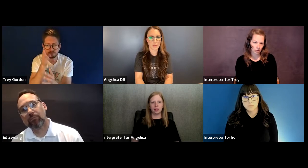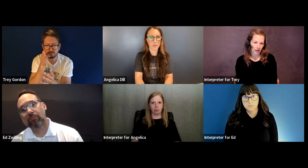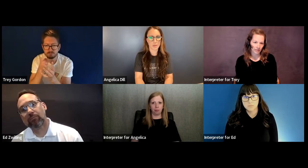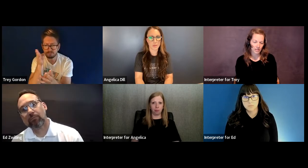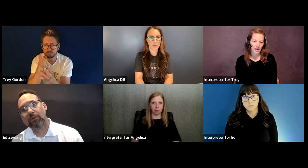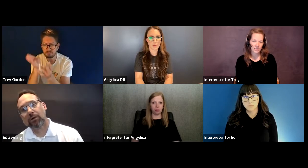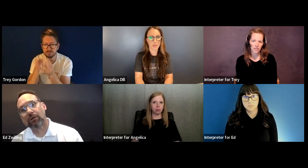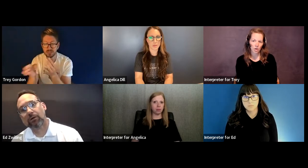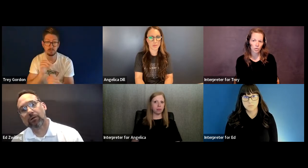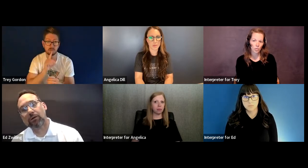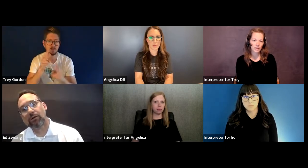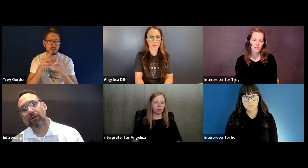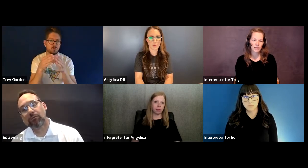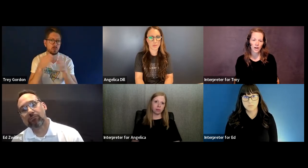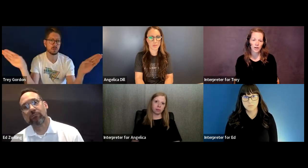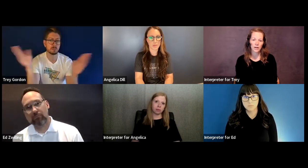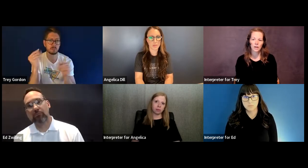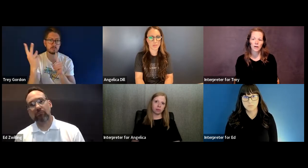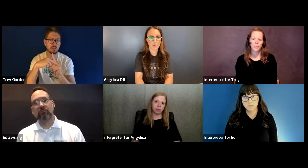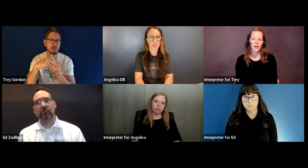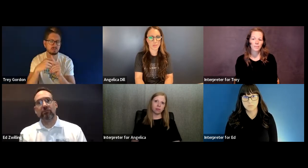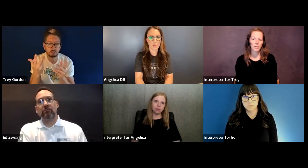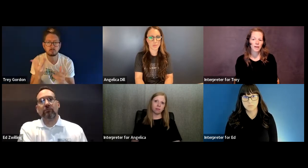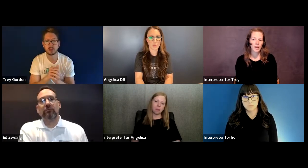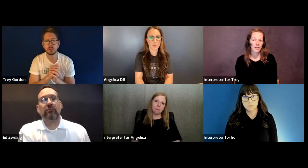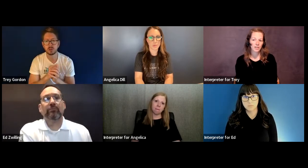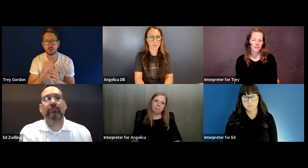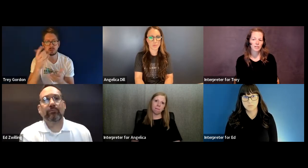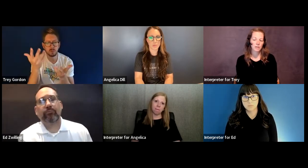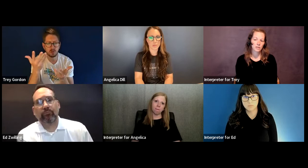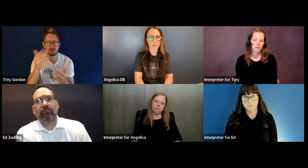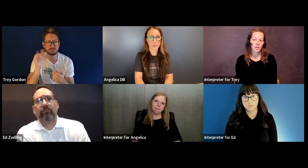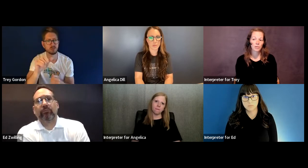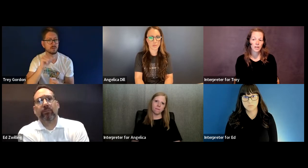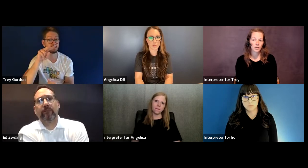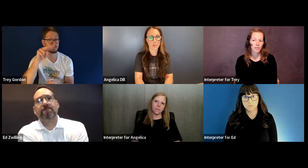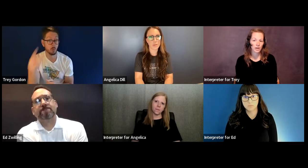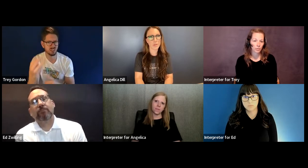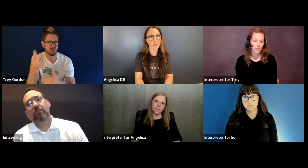obviously has its own nuance and area but public accommodations is generally under title three